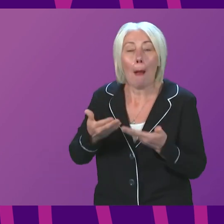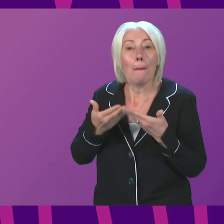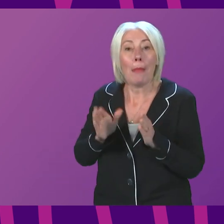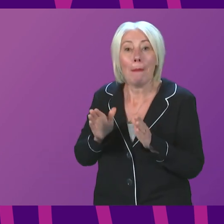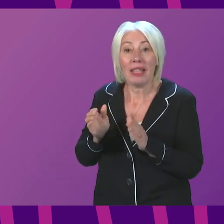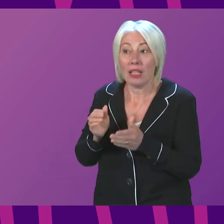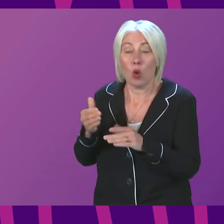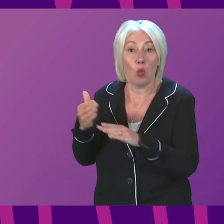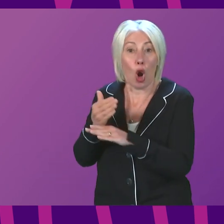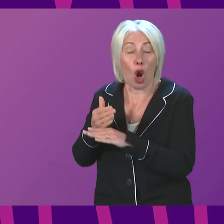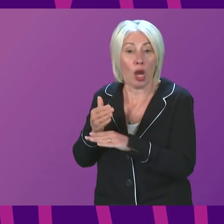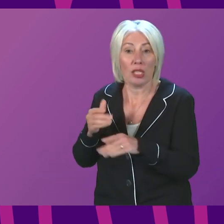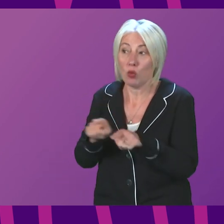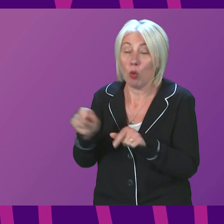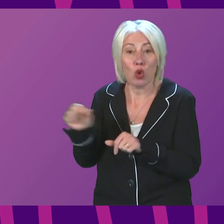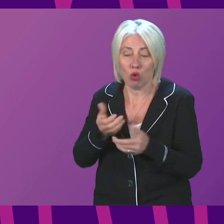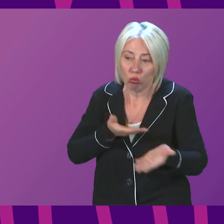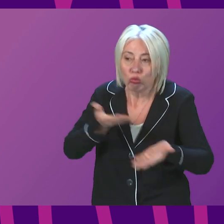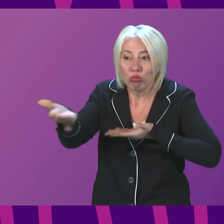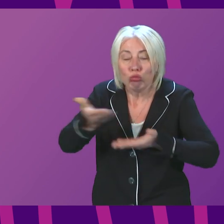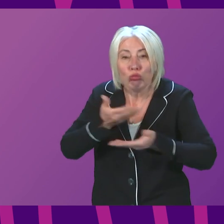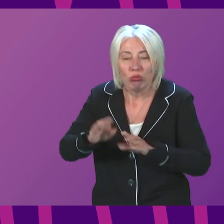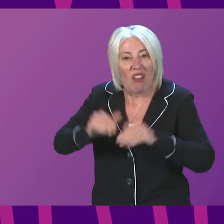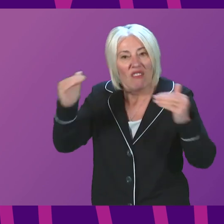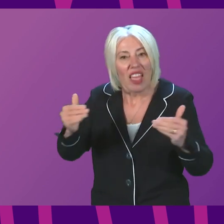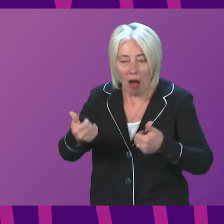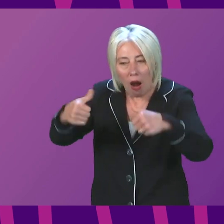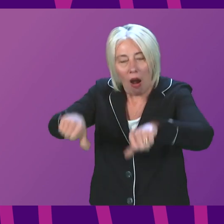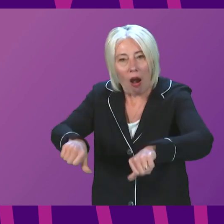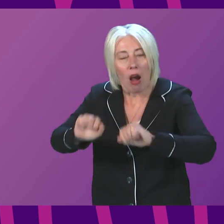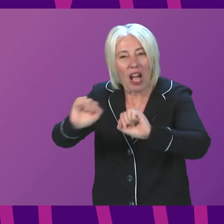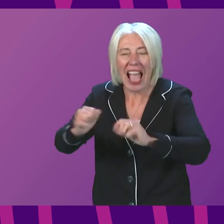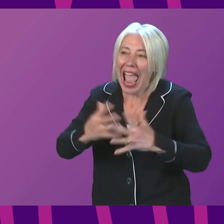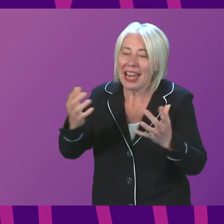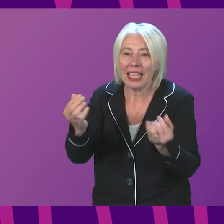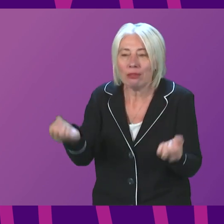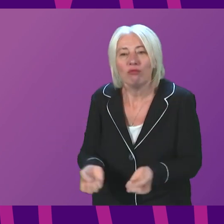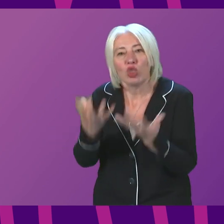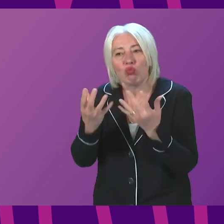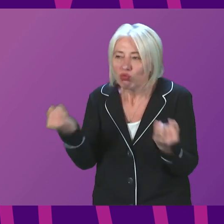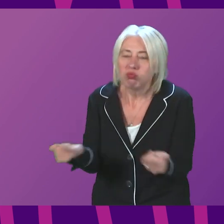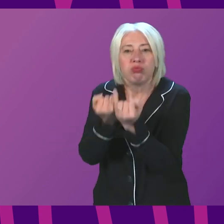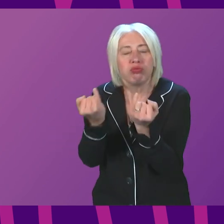we should seek to negotiate fair resolutions to disputes, particularly at a time of soaring